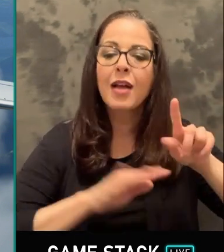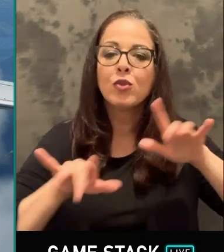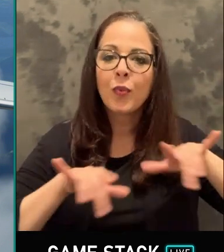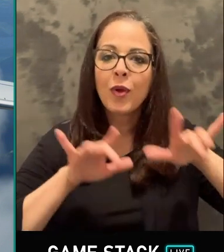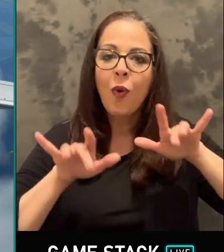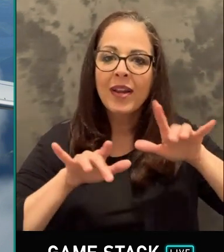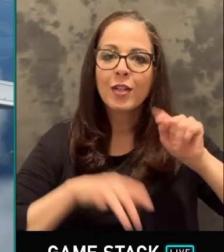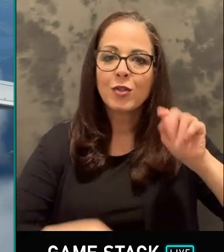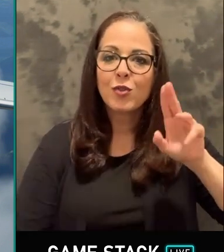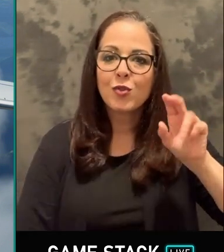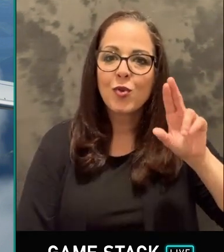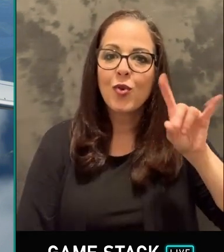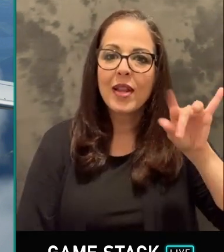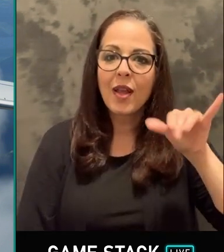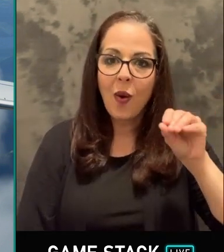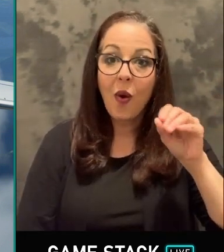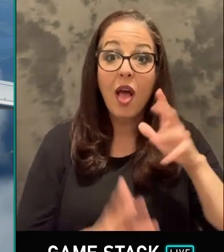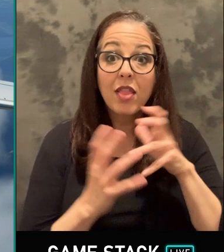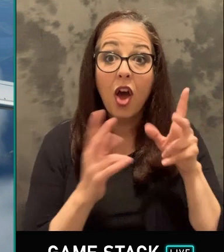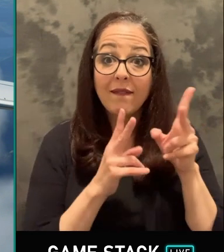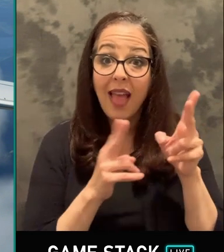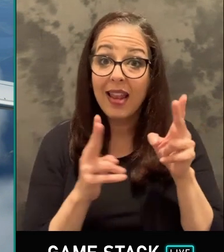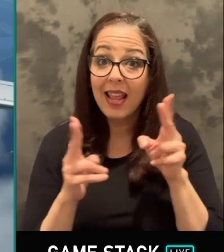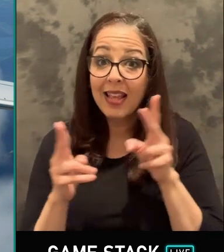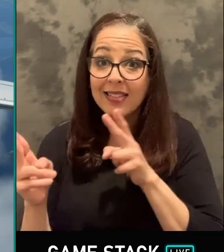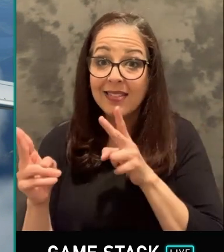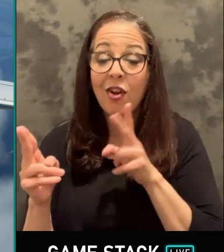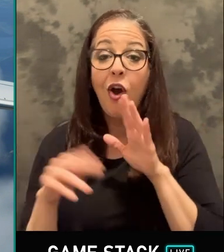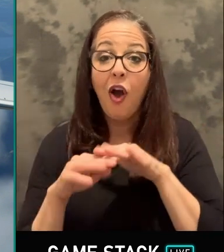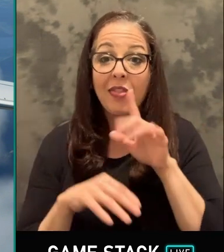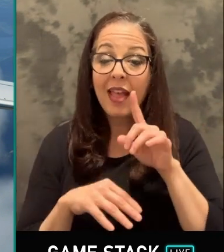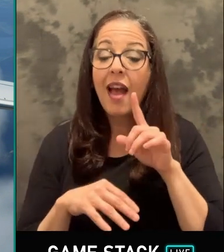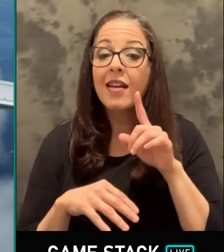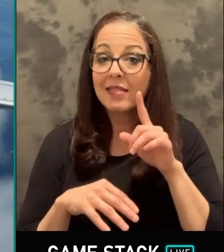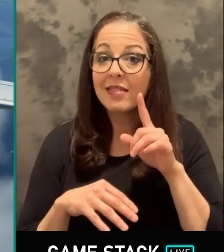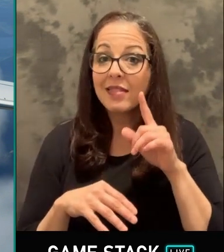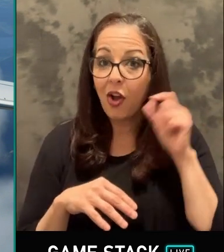There's also a lot of edits to be made on the audio, who is markers, and so on,